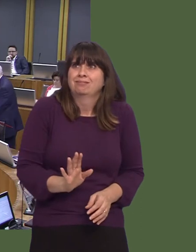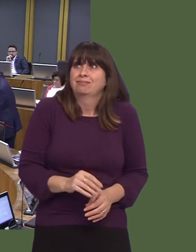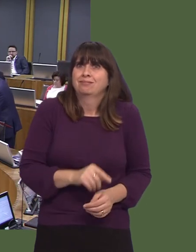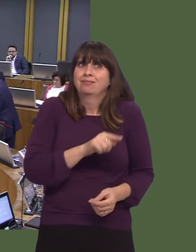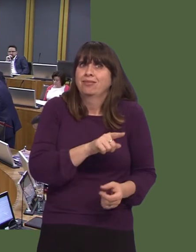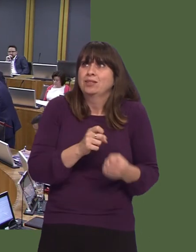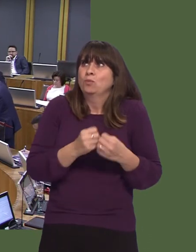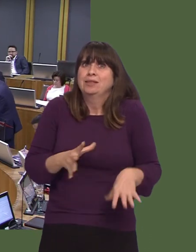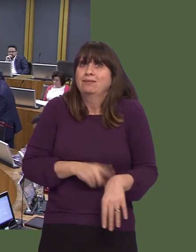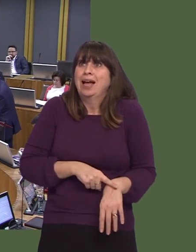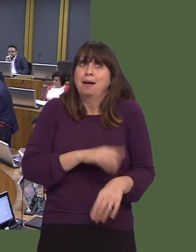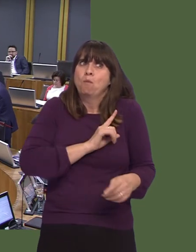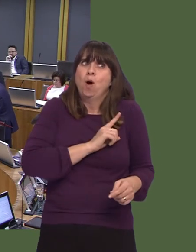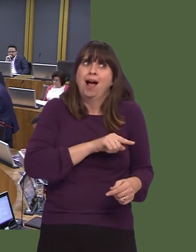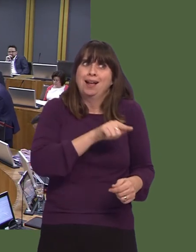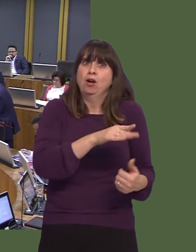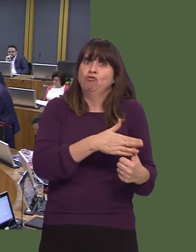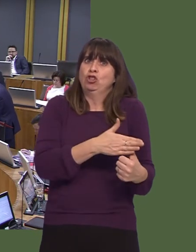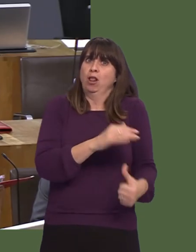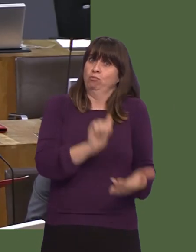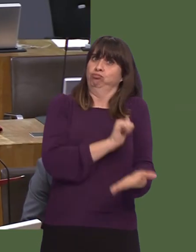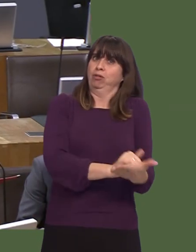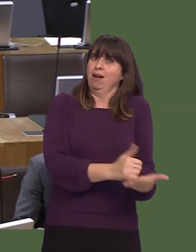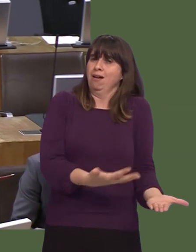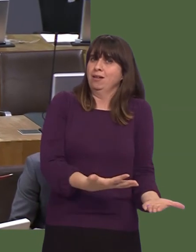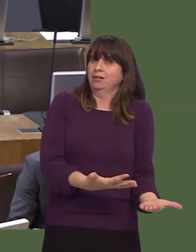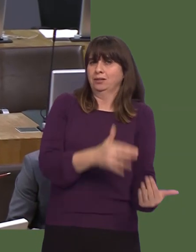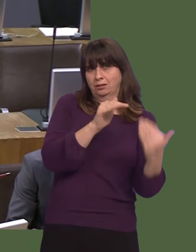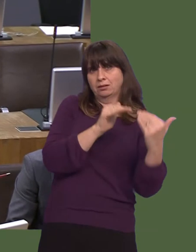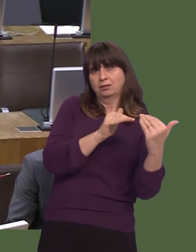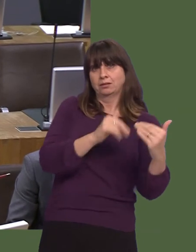yn ddiangen, a oedd yn wallus, ac a oedd yn wastraff amser llwyr?